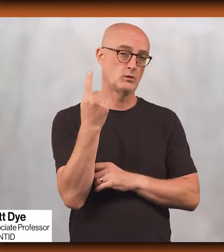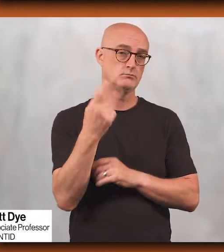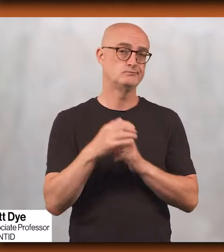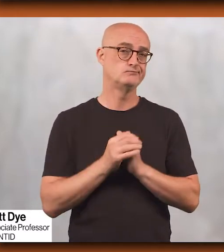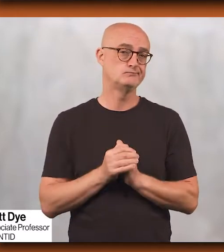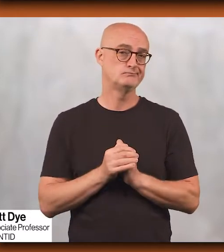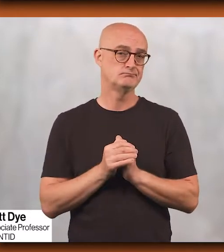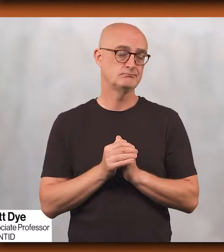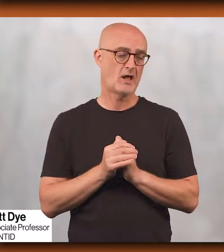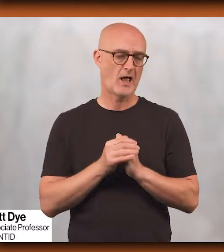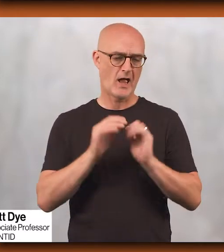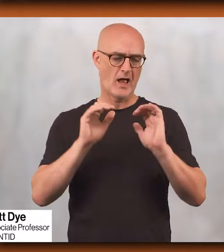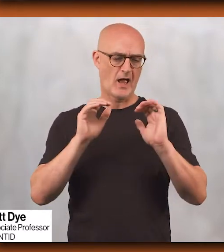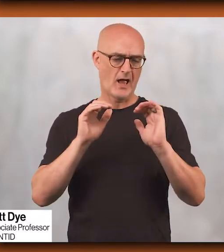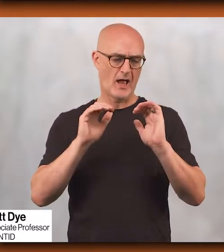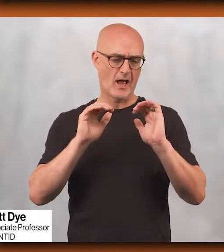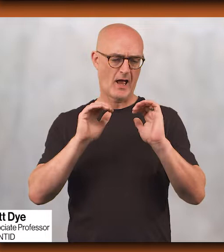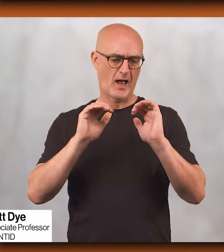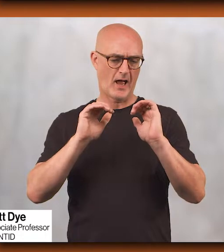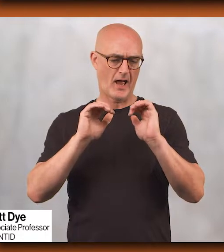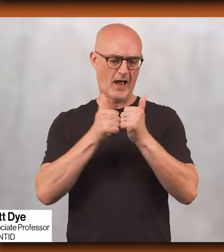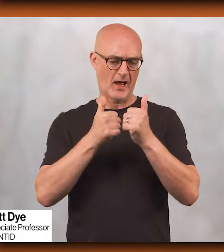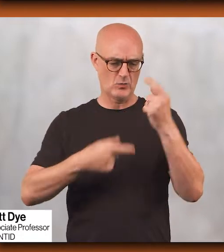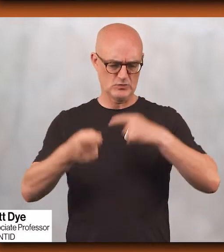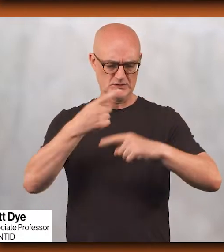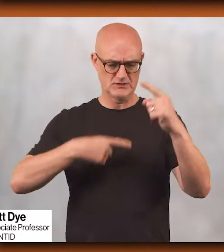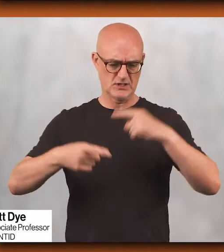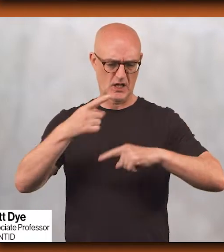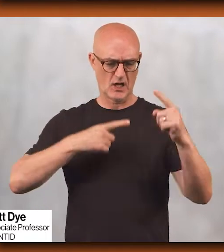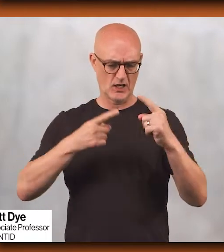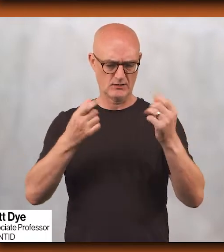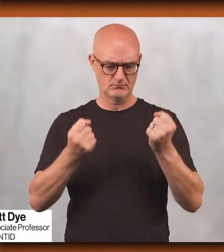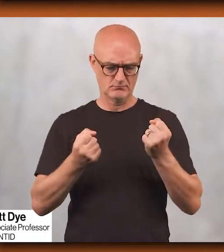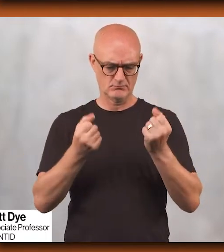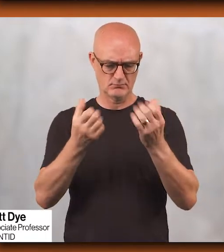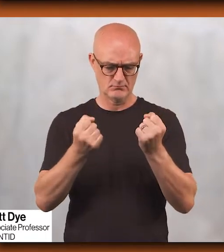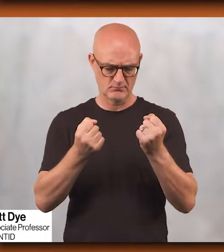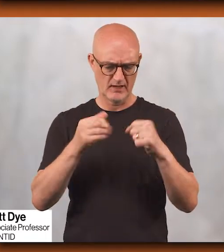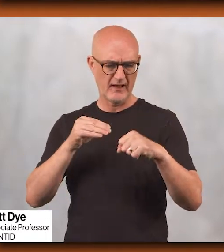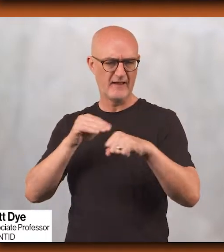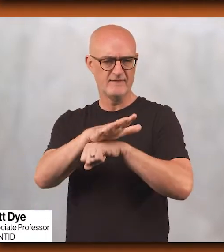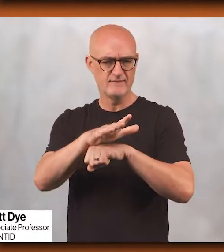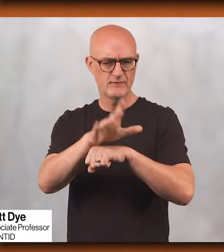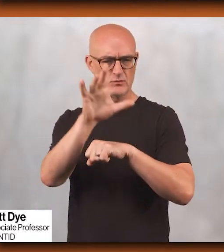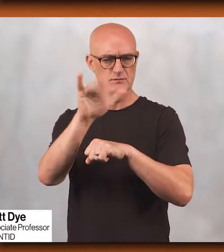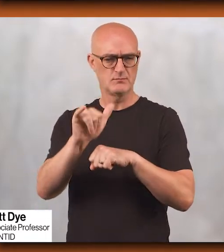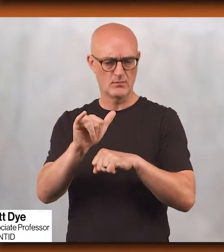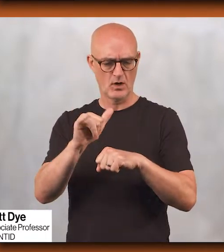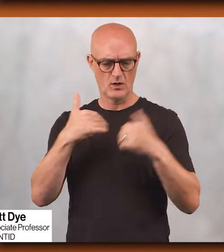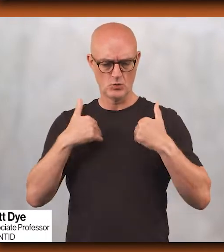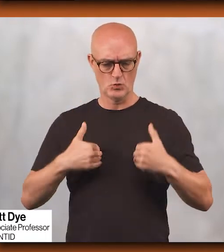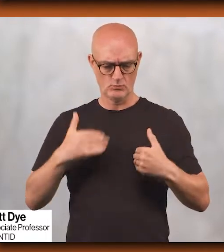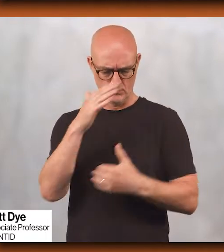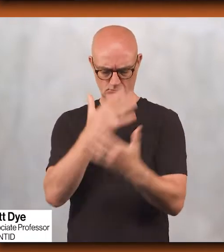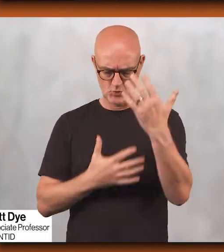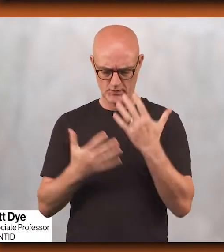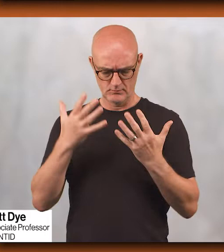be influenced instead by articulatory factors rather than perceptual factors, and secondly-- these analyses